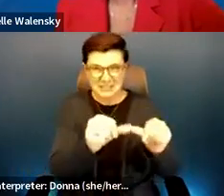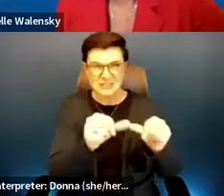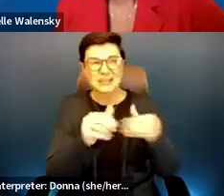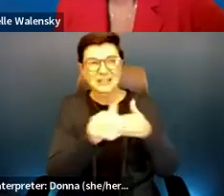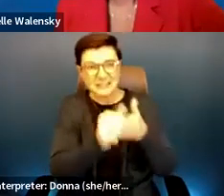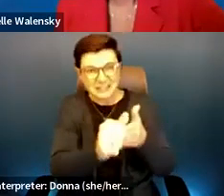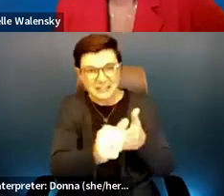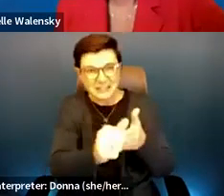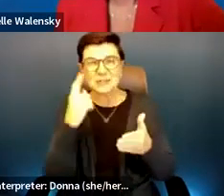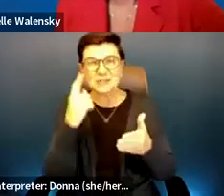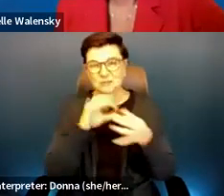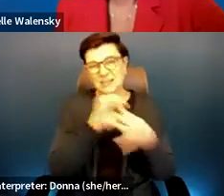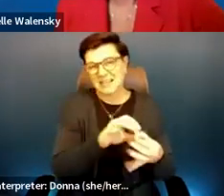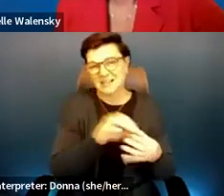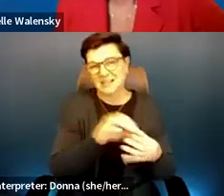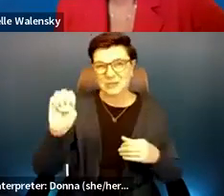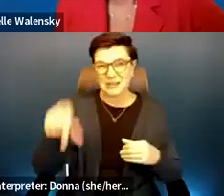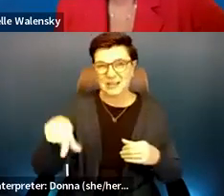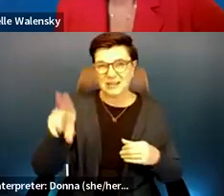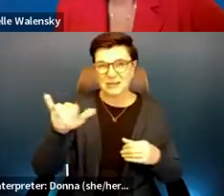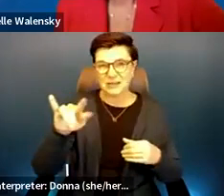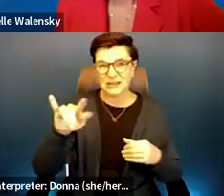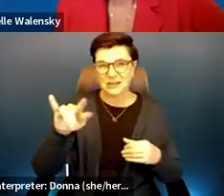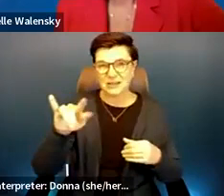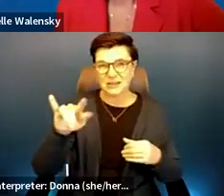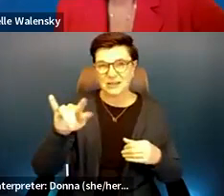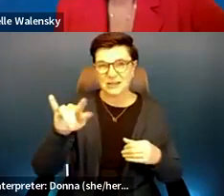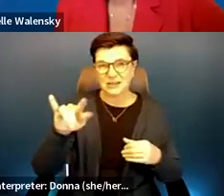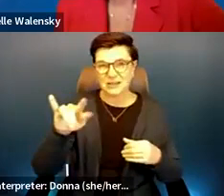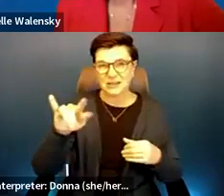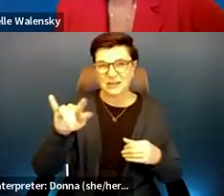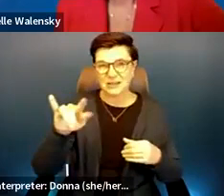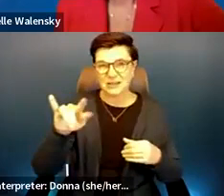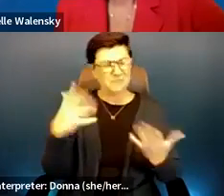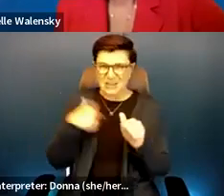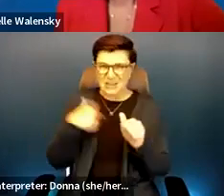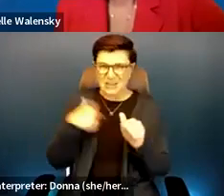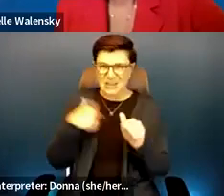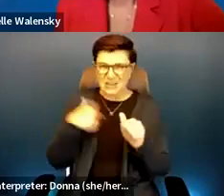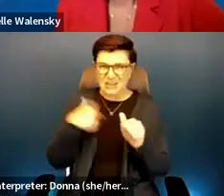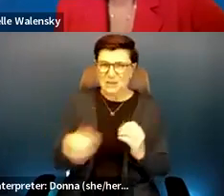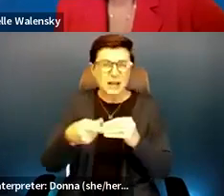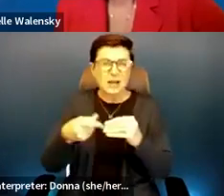I was hoping that perhaps we could get some more insight,